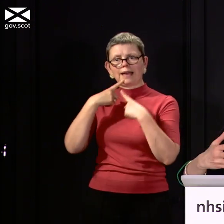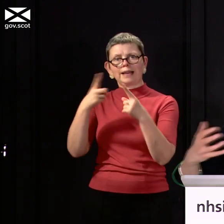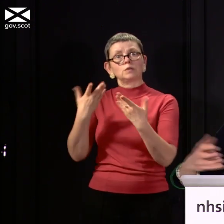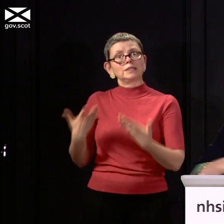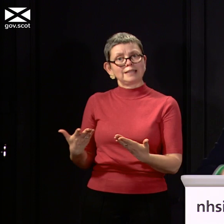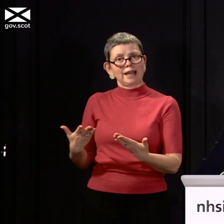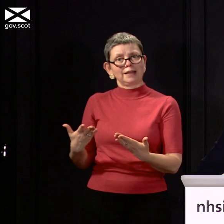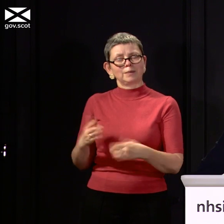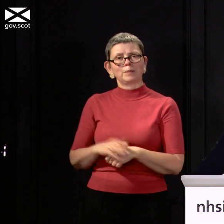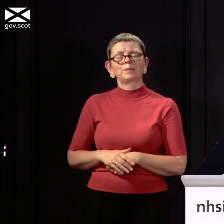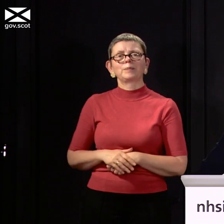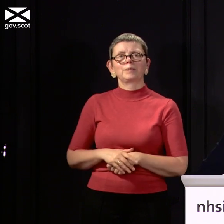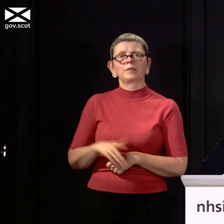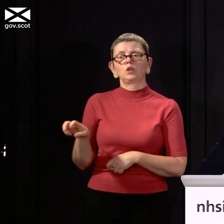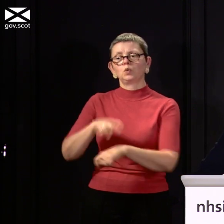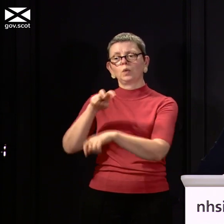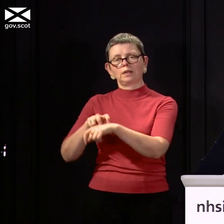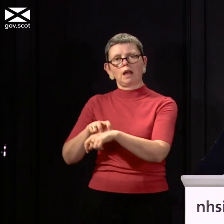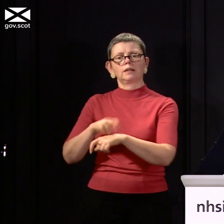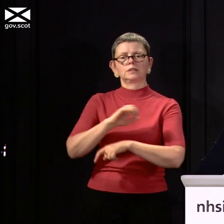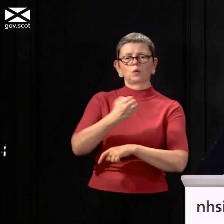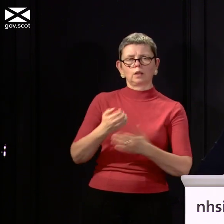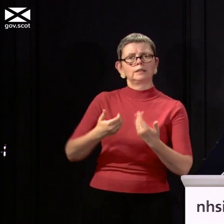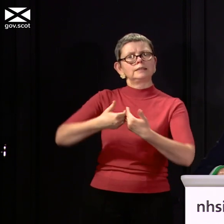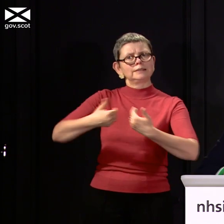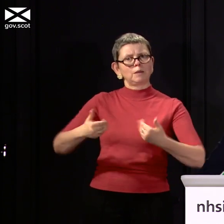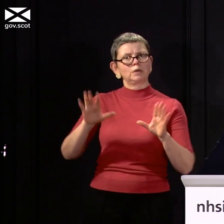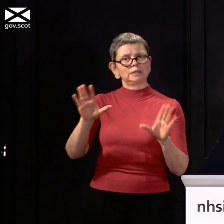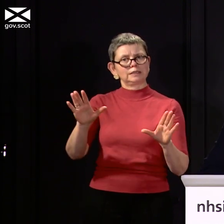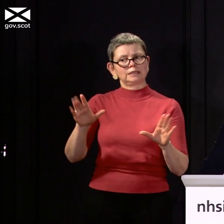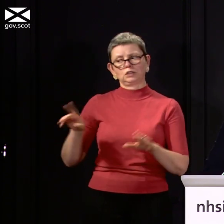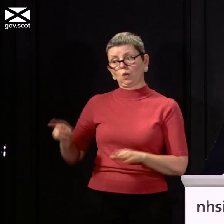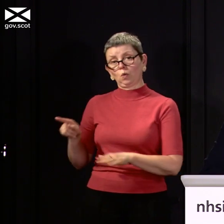do and Northern Ireland will do separately. But I would expect the changes based on my